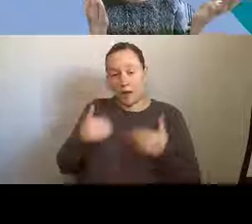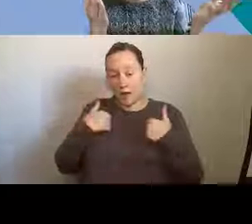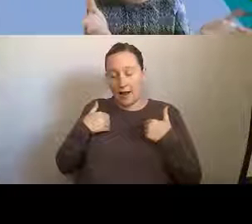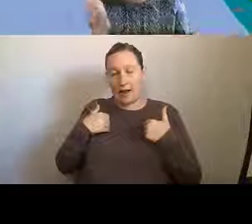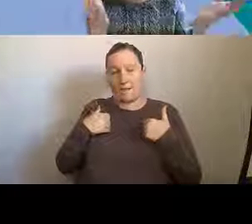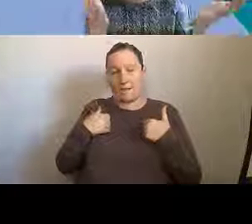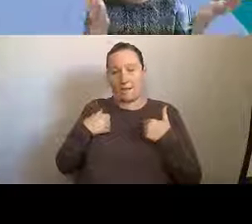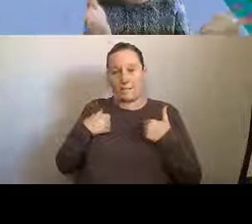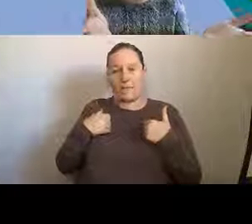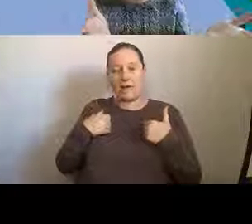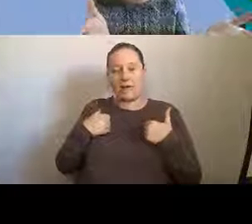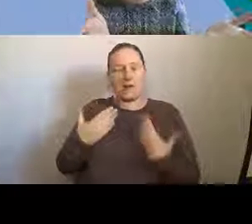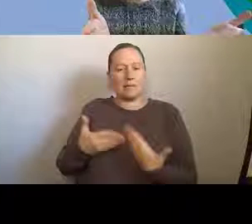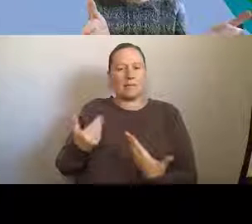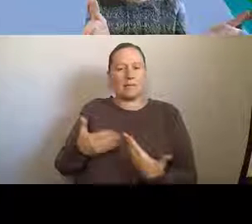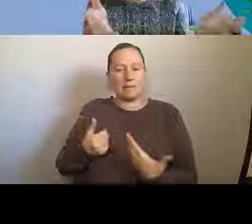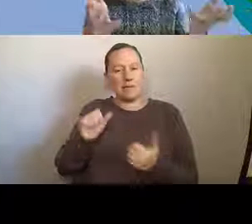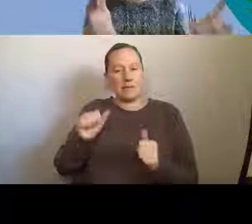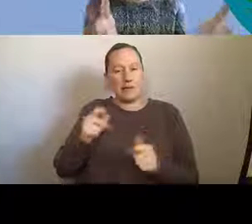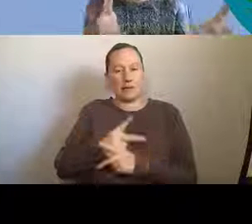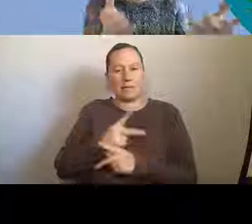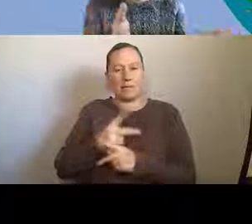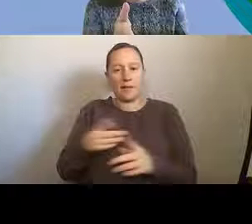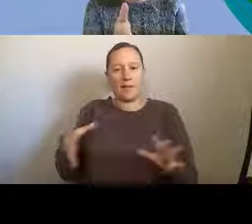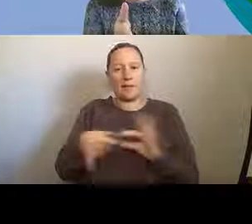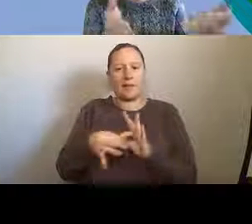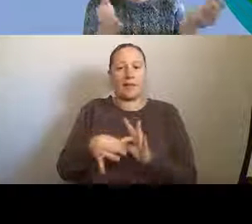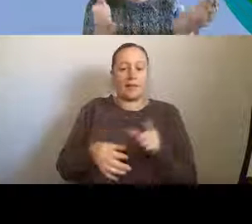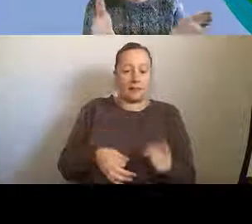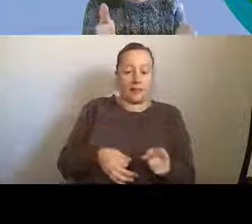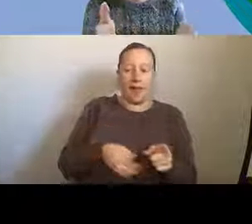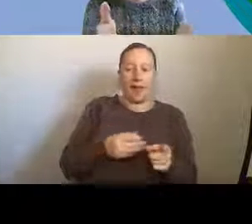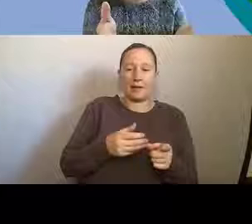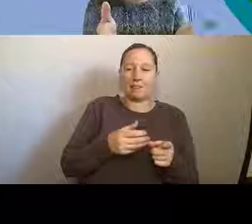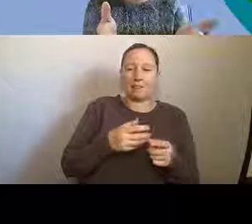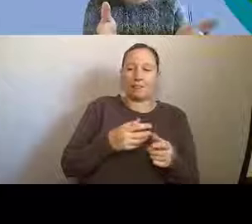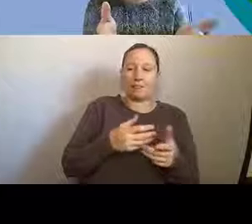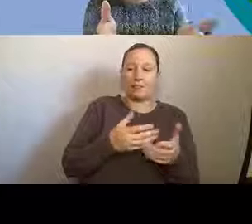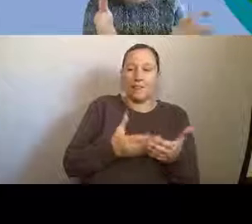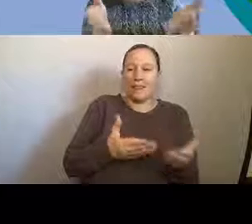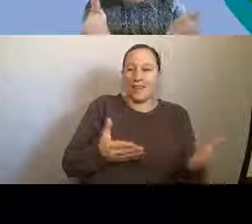can readily link the materials, the private information on the biospecimens